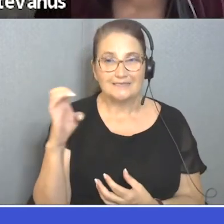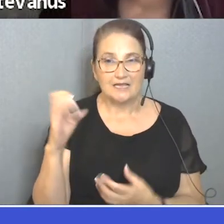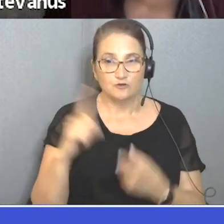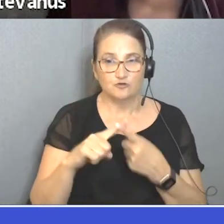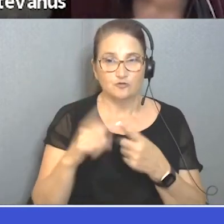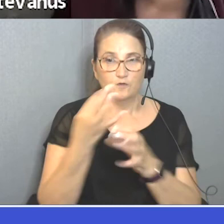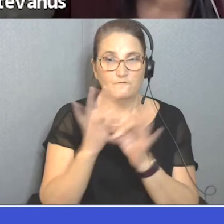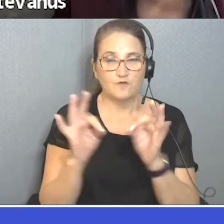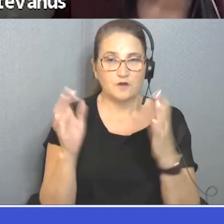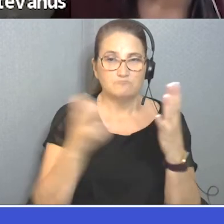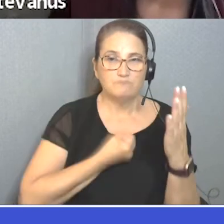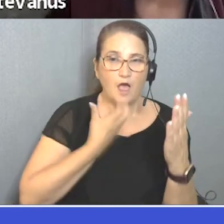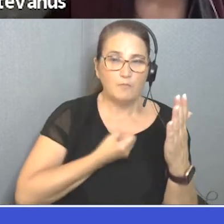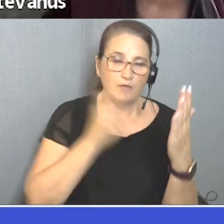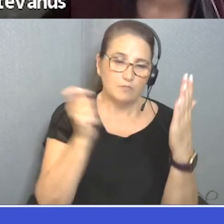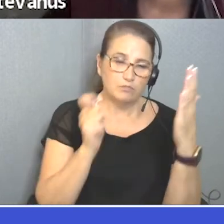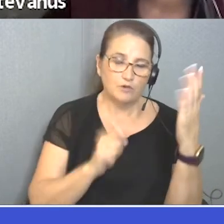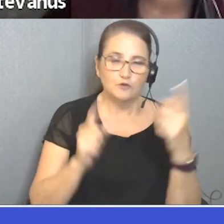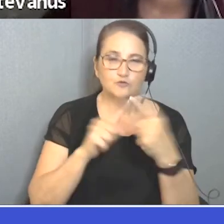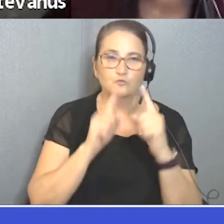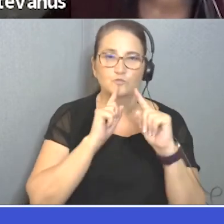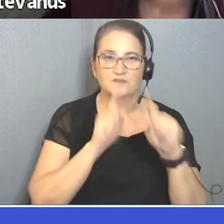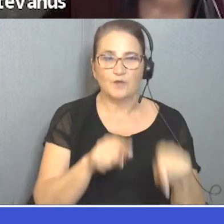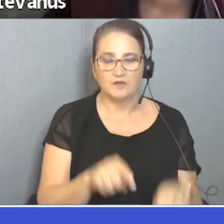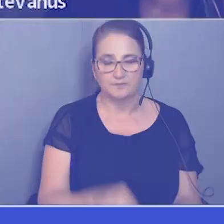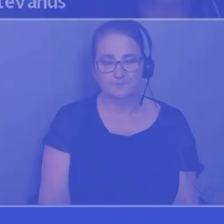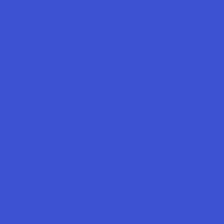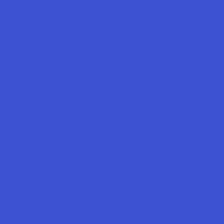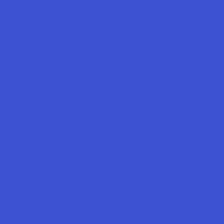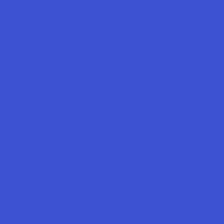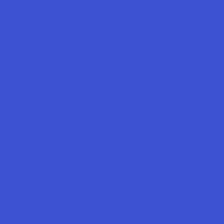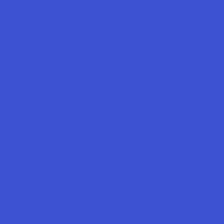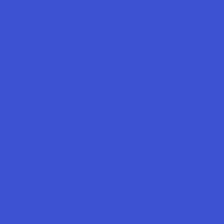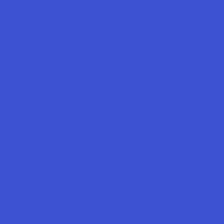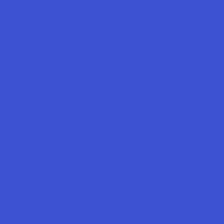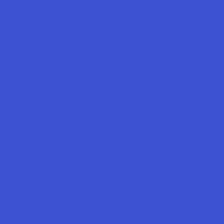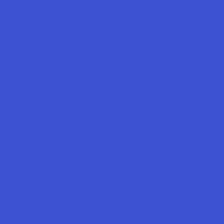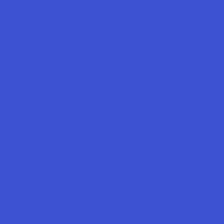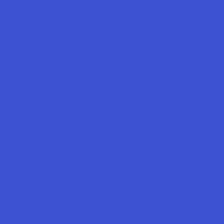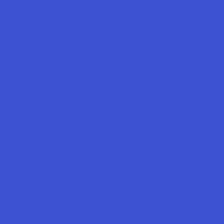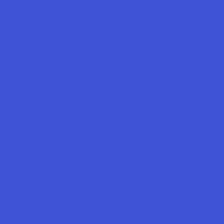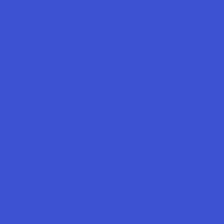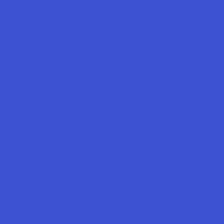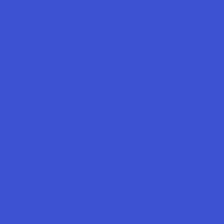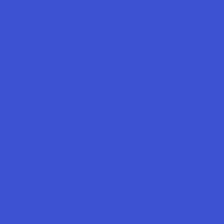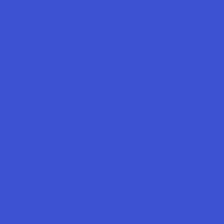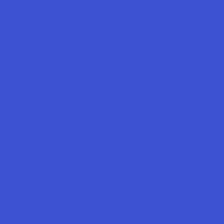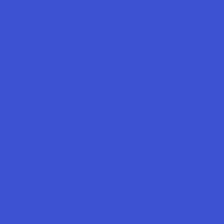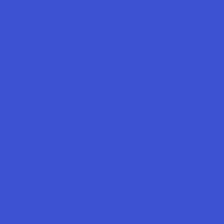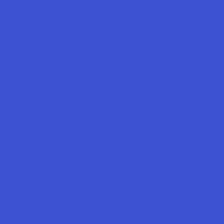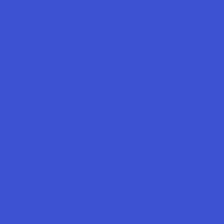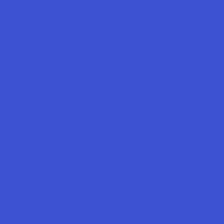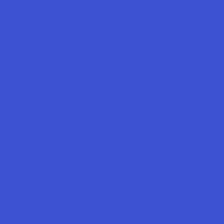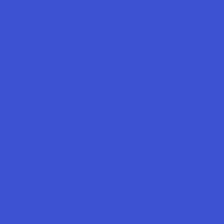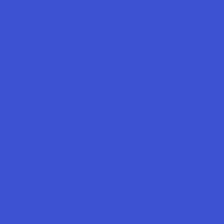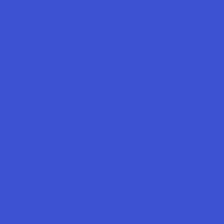or information? So about 90 seconds to free write in response to this prompt.